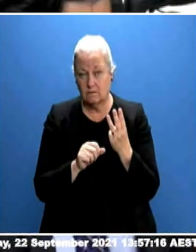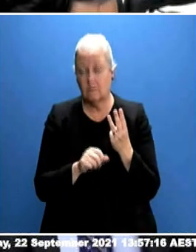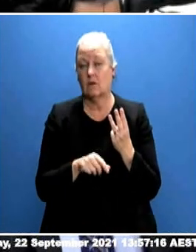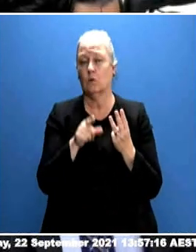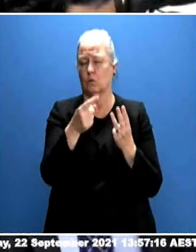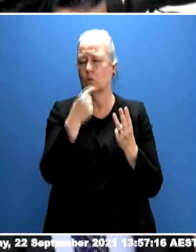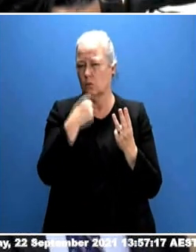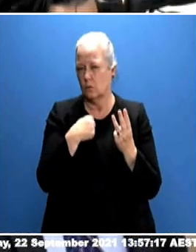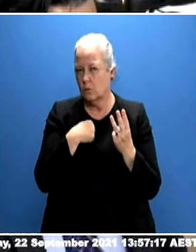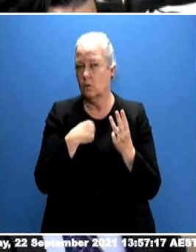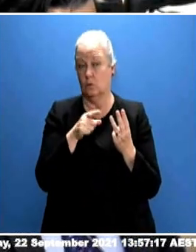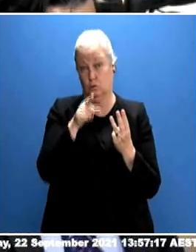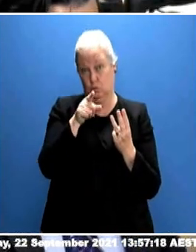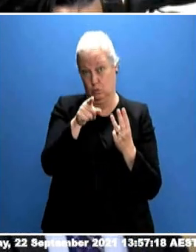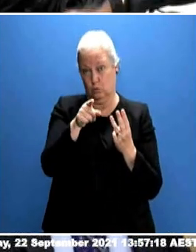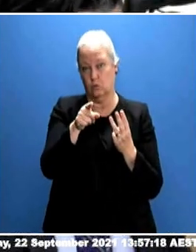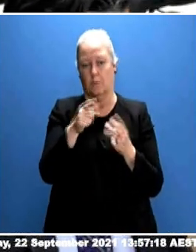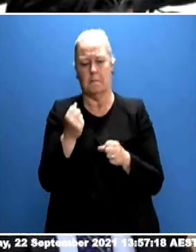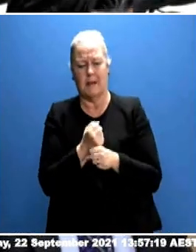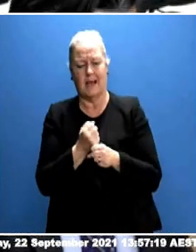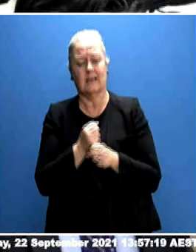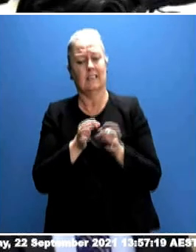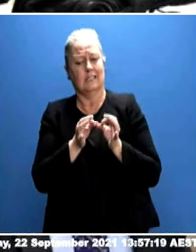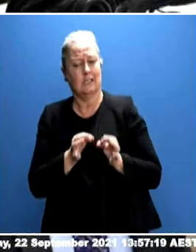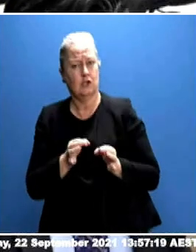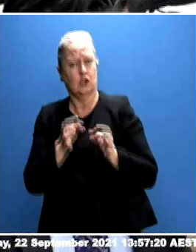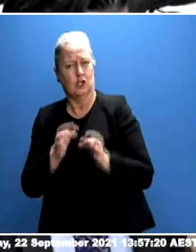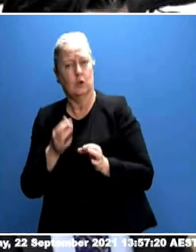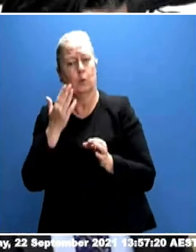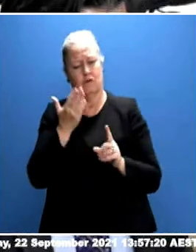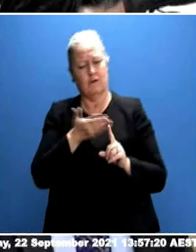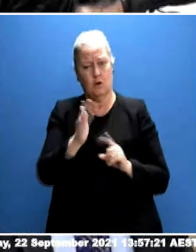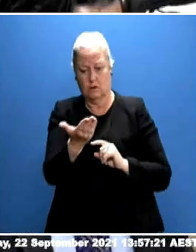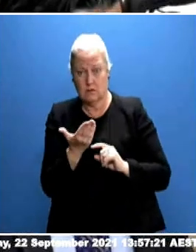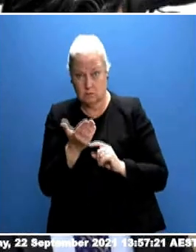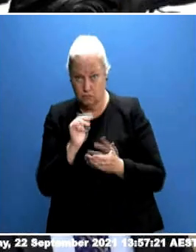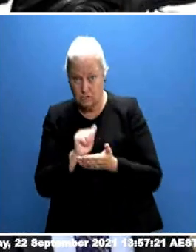people who makes these decisions as the delegate for the CEO; is that correct? That's correct.